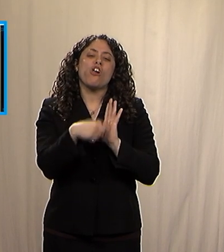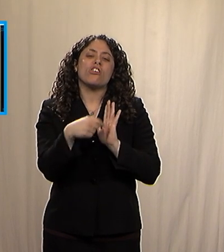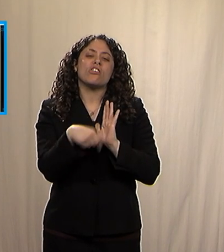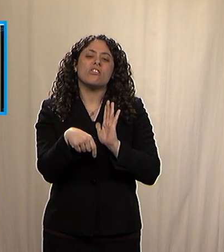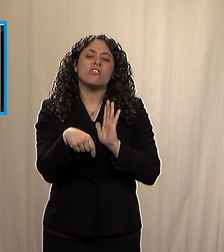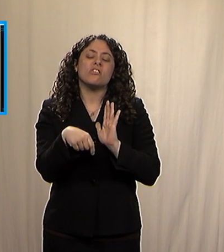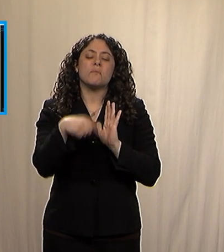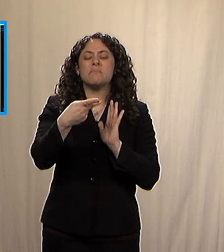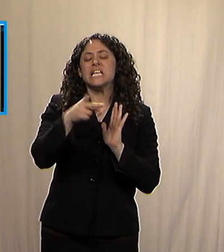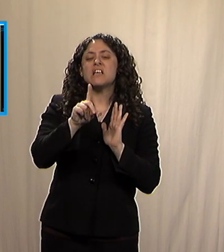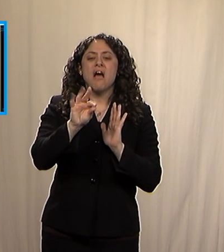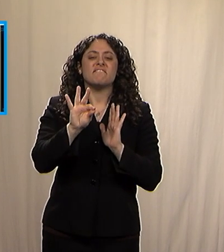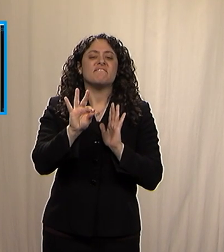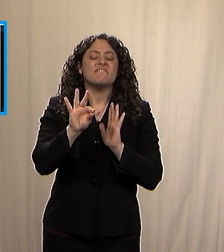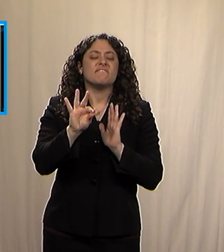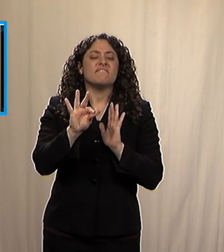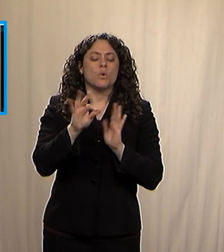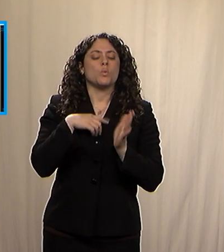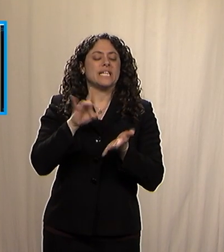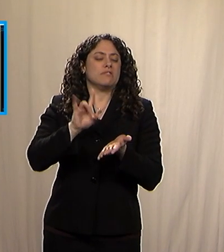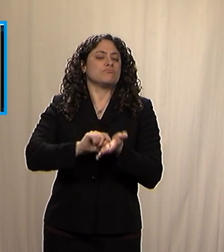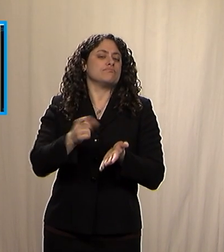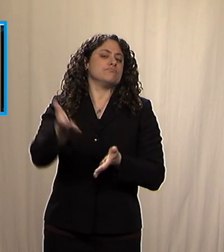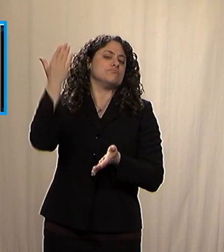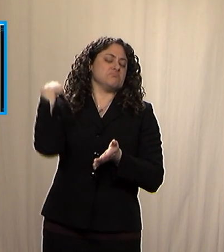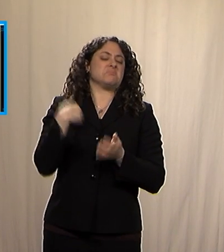I can make those available, as well.